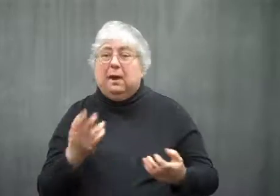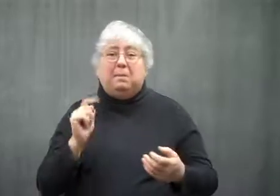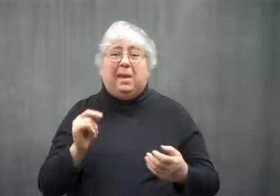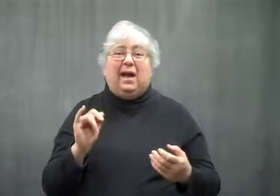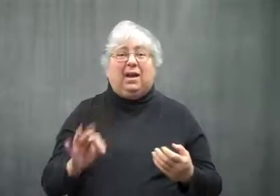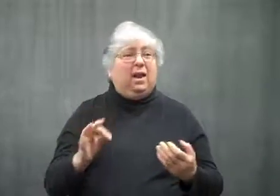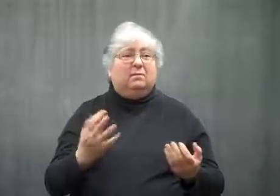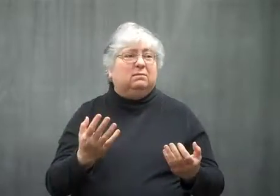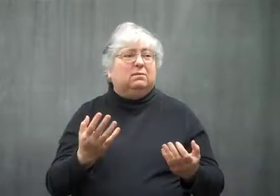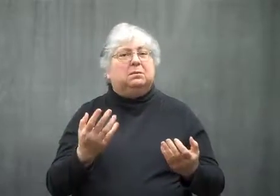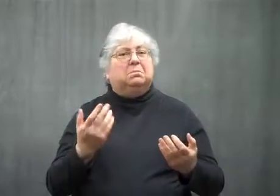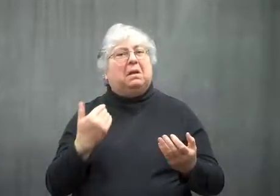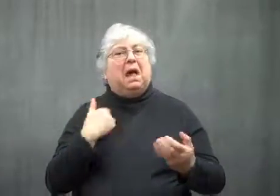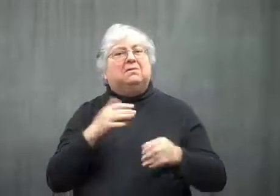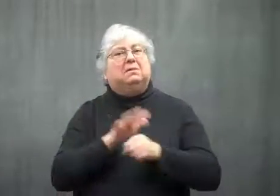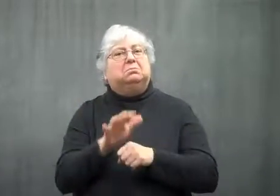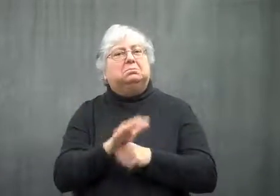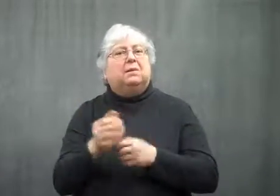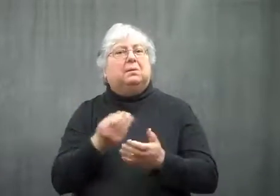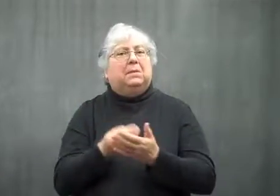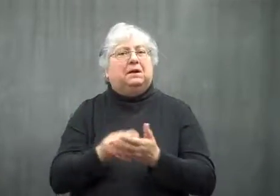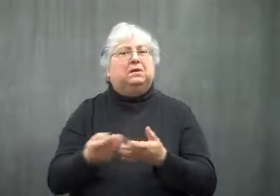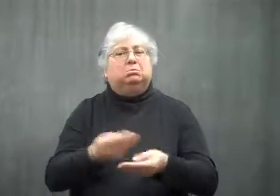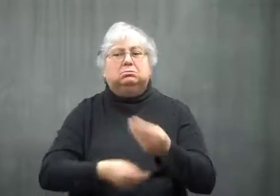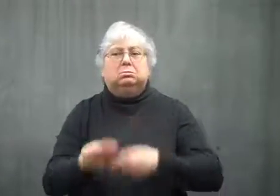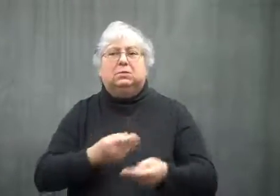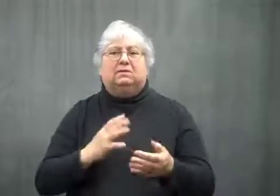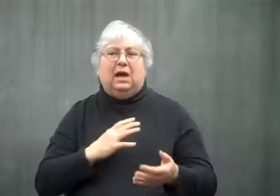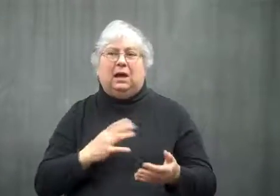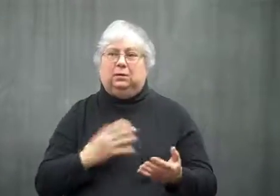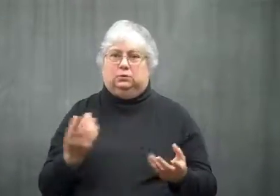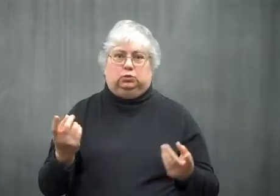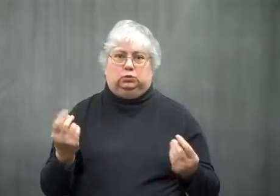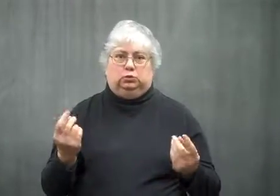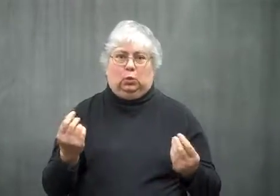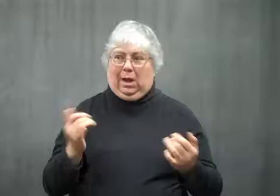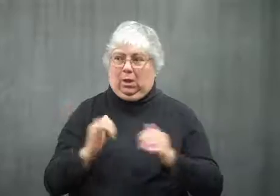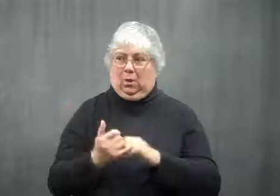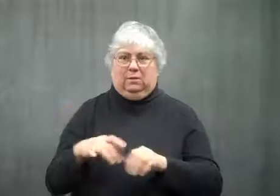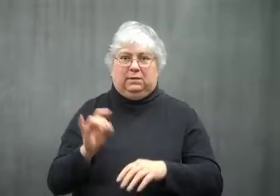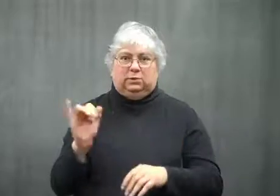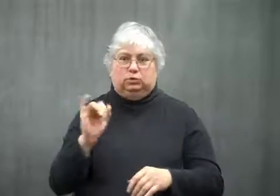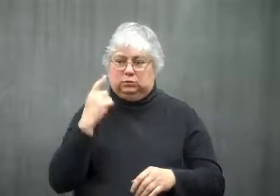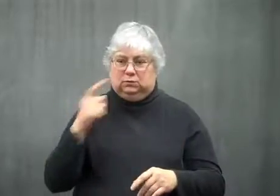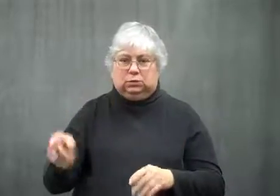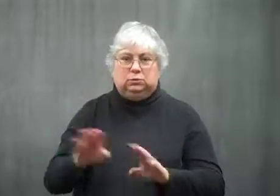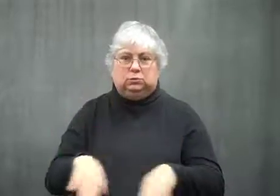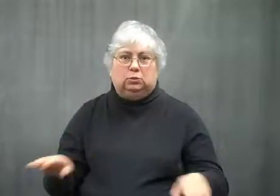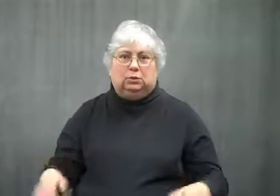But if they have enough money to get by, how can they find insurance for the children?